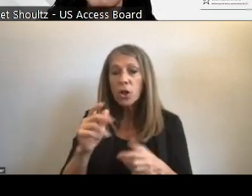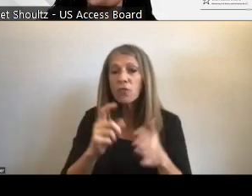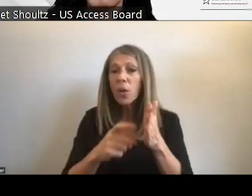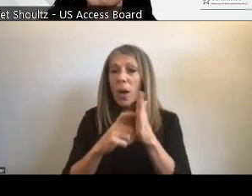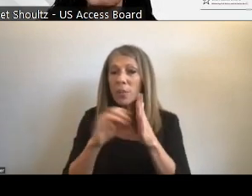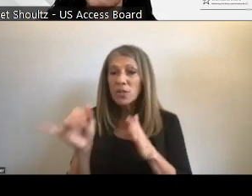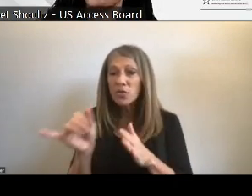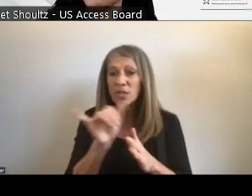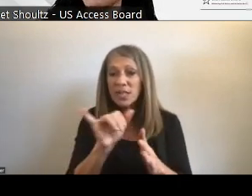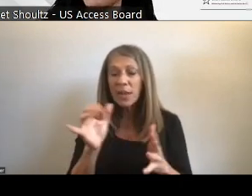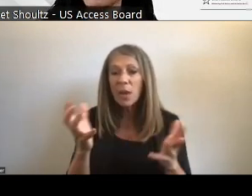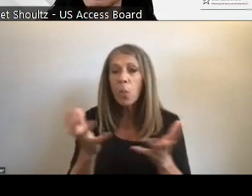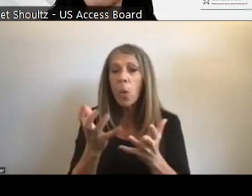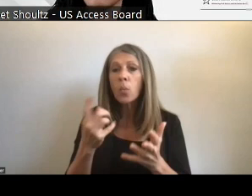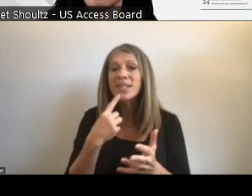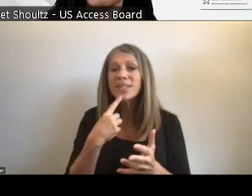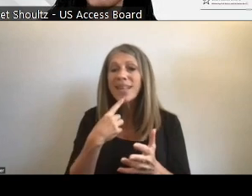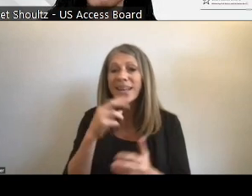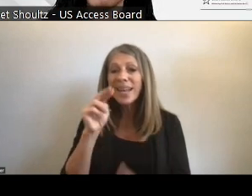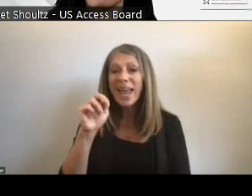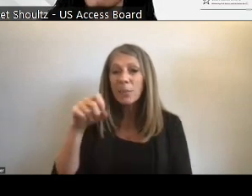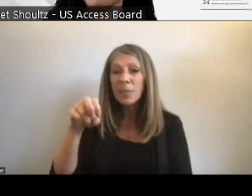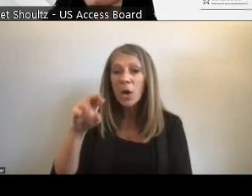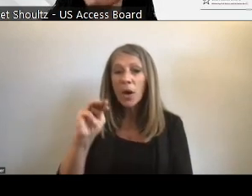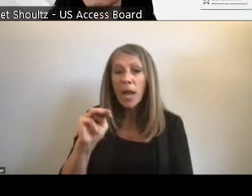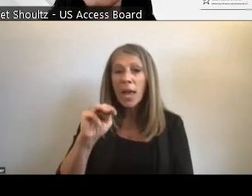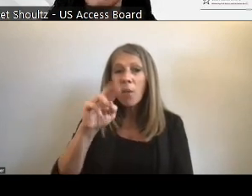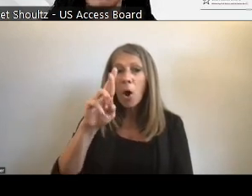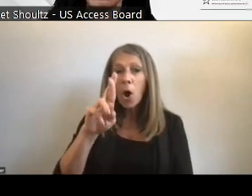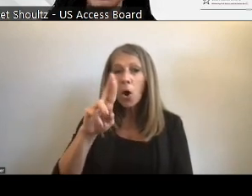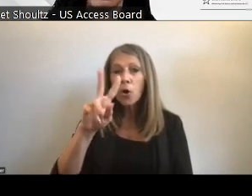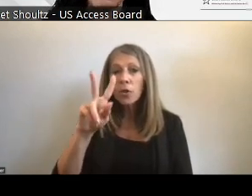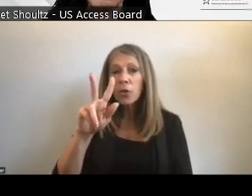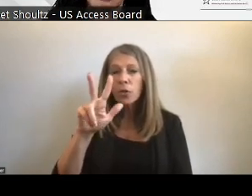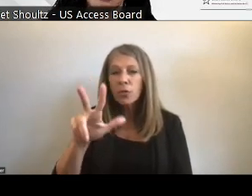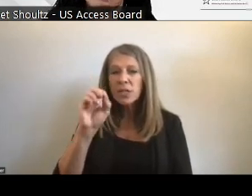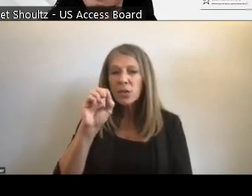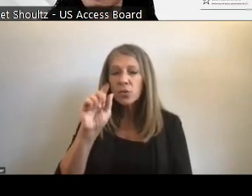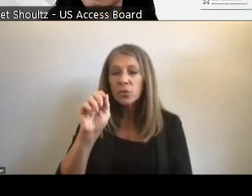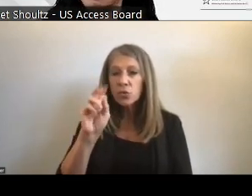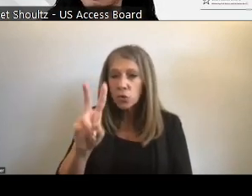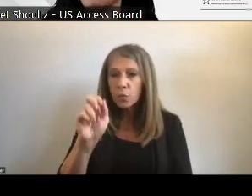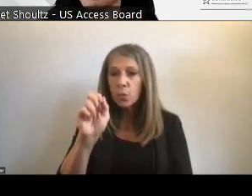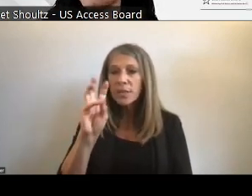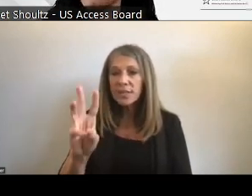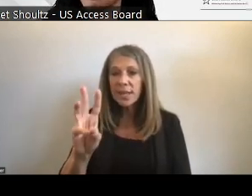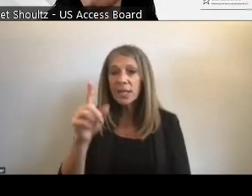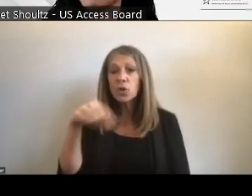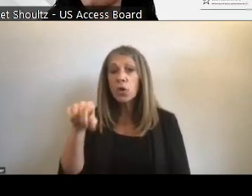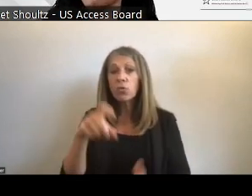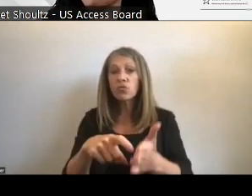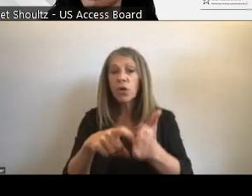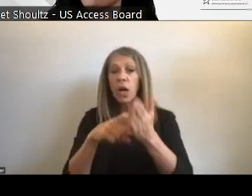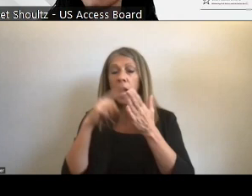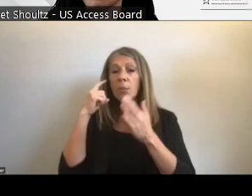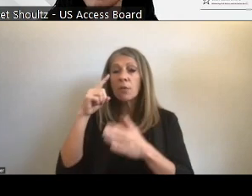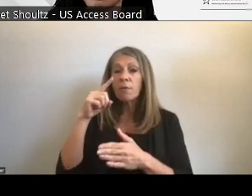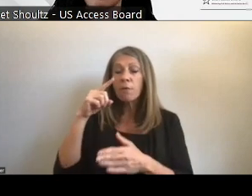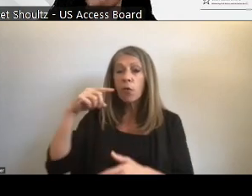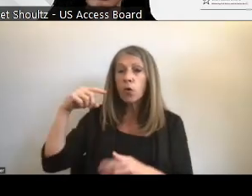are the same as what we articulated in NPRM R302.6. These requirements for cross slopes are